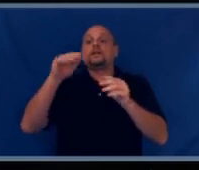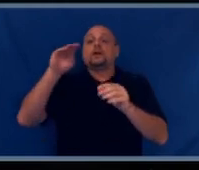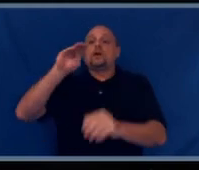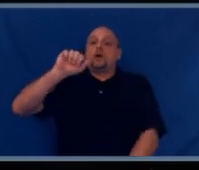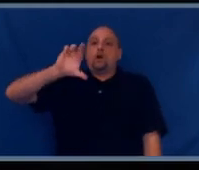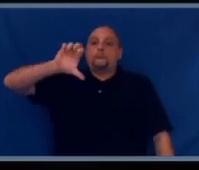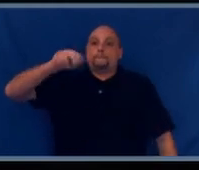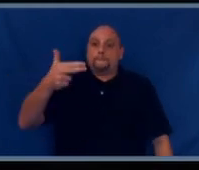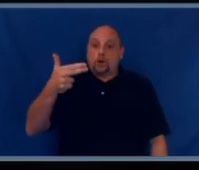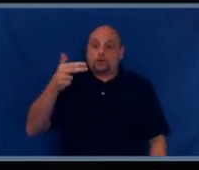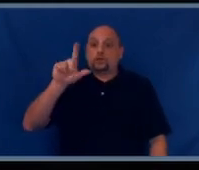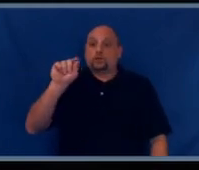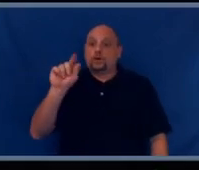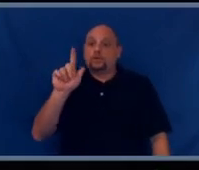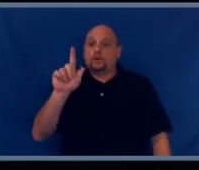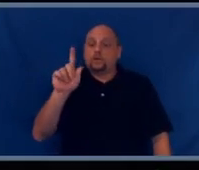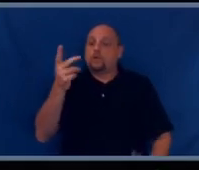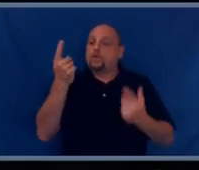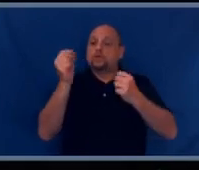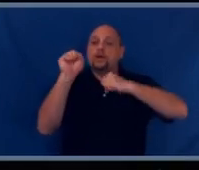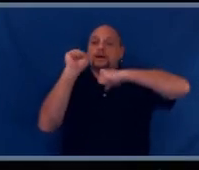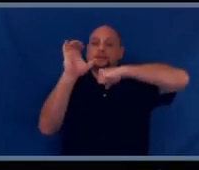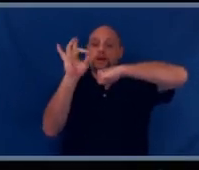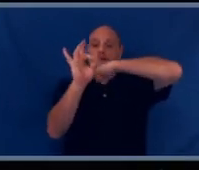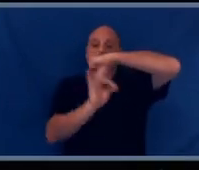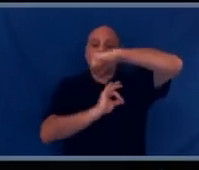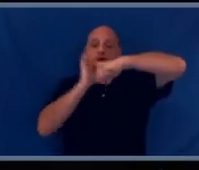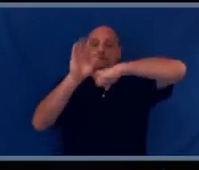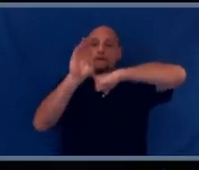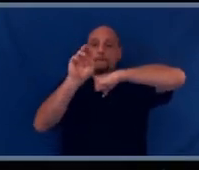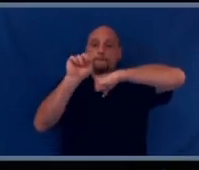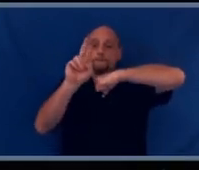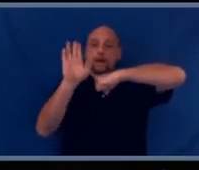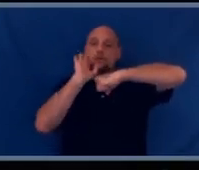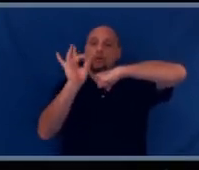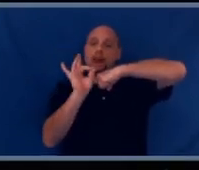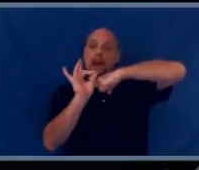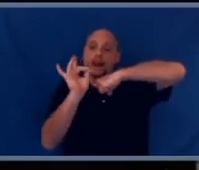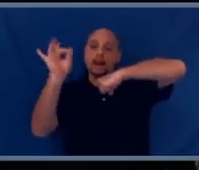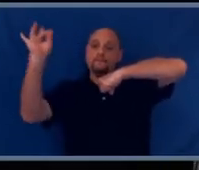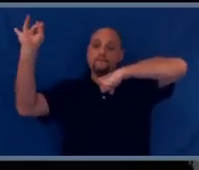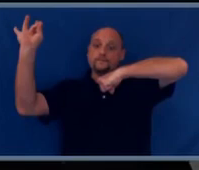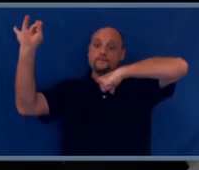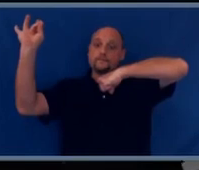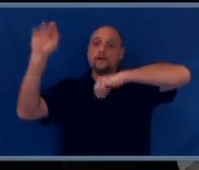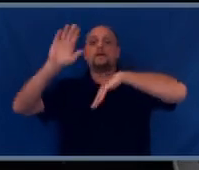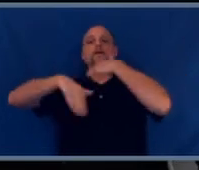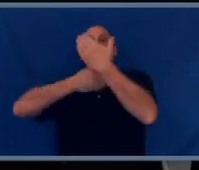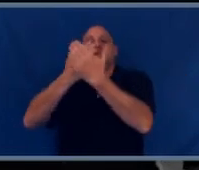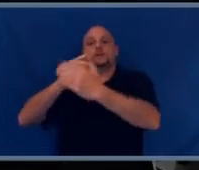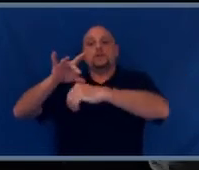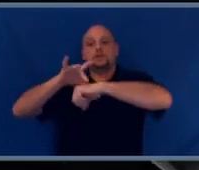THE SPACECRAFT DEPARTS ORBITS AND HEADS TO EARTH.